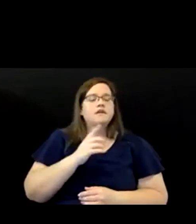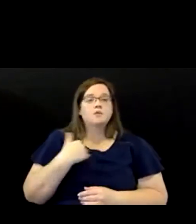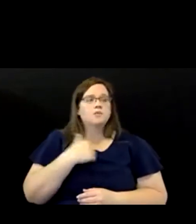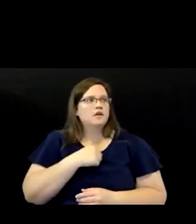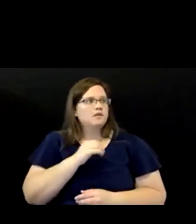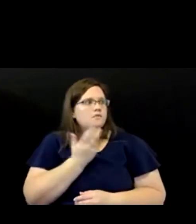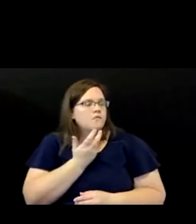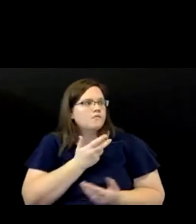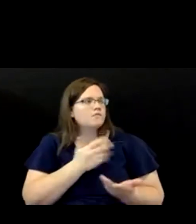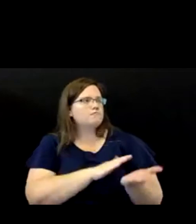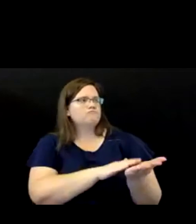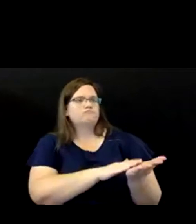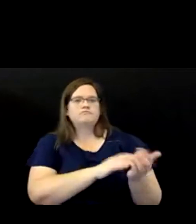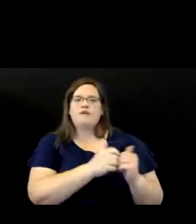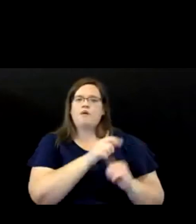addressing the COVID-19 challenges.